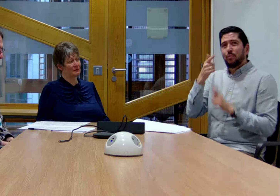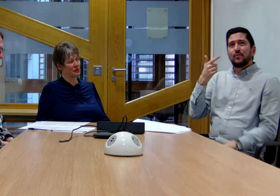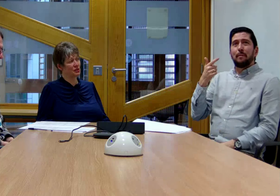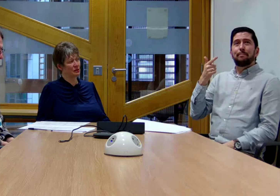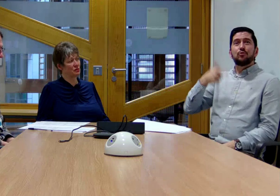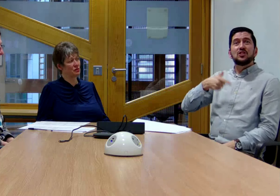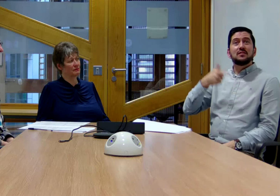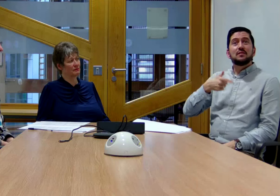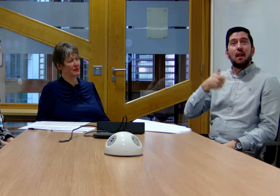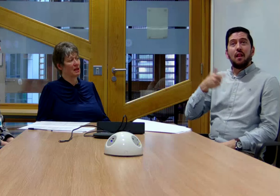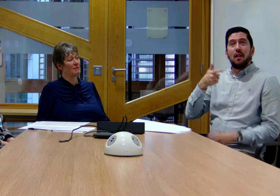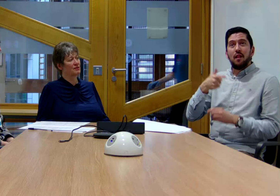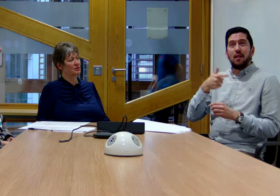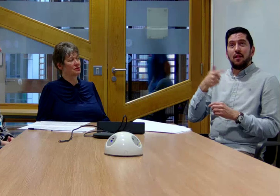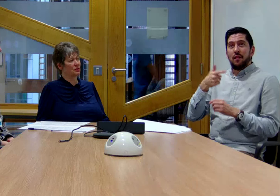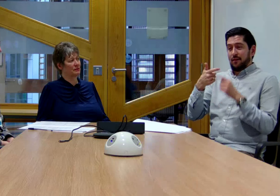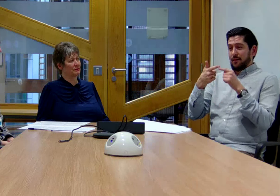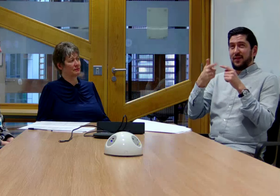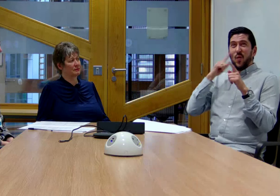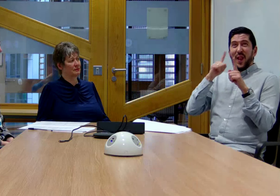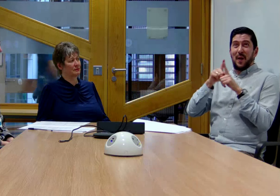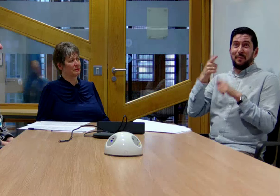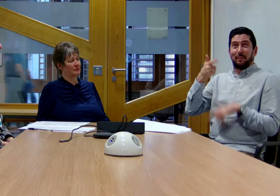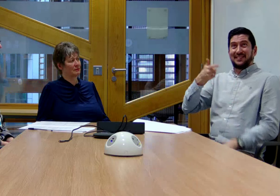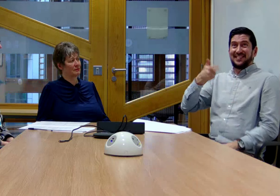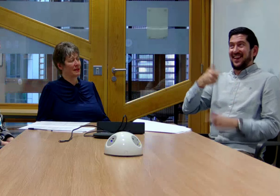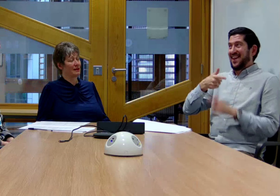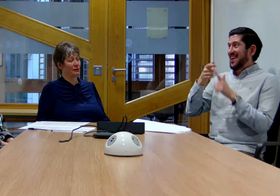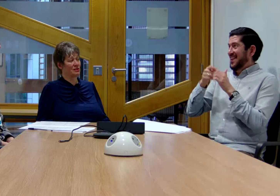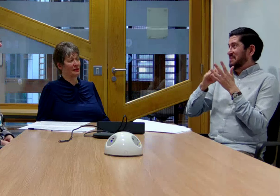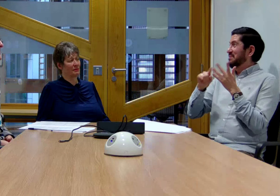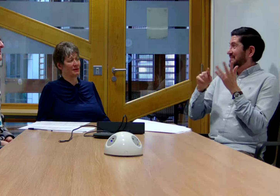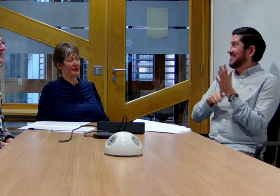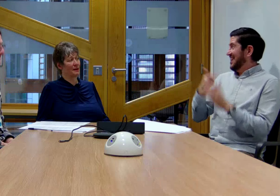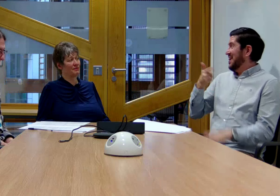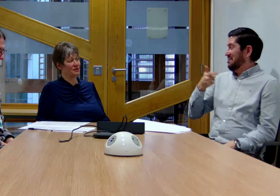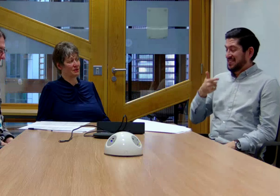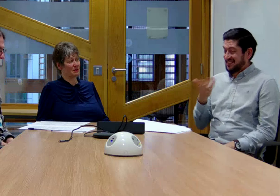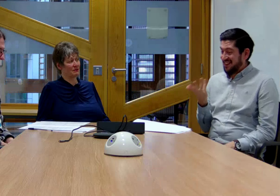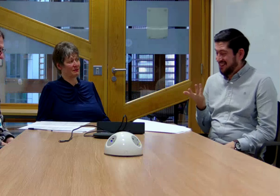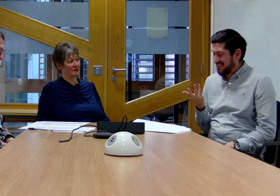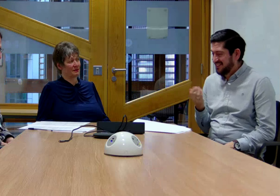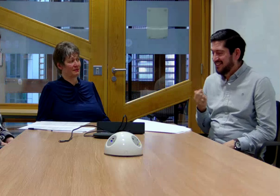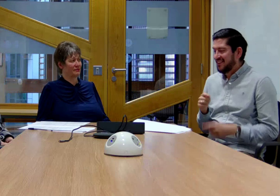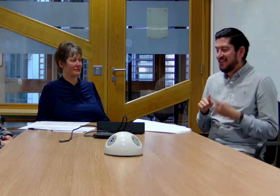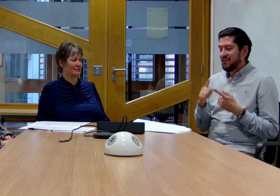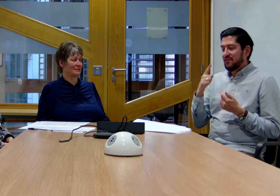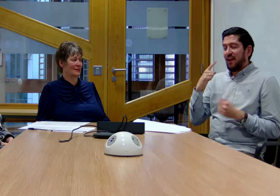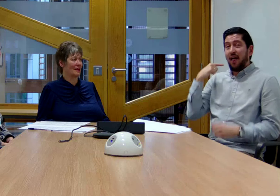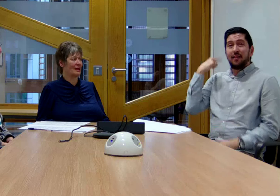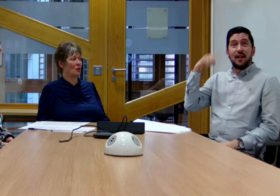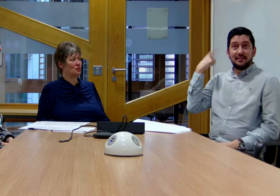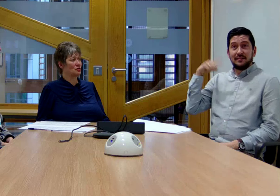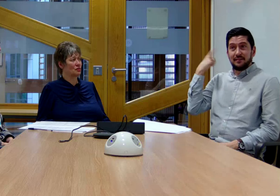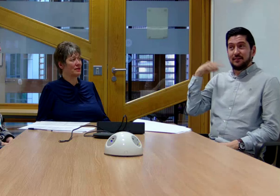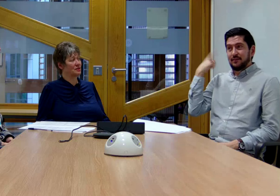for priest because there is a similar sound. With Bristol it looks a little like a pistol